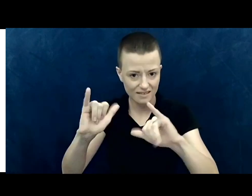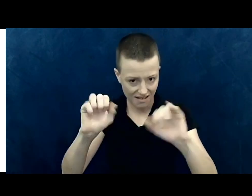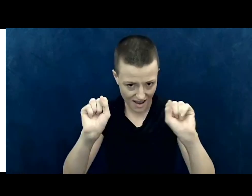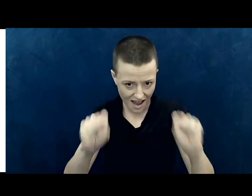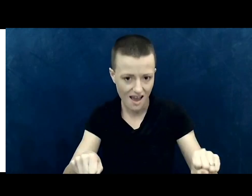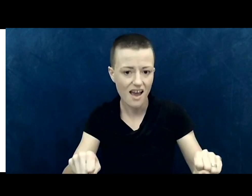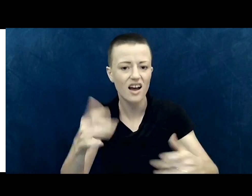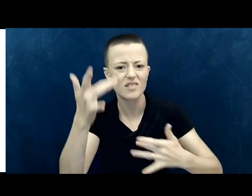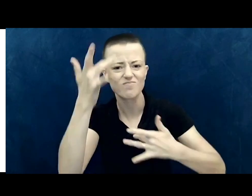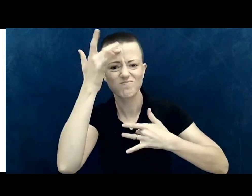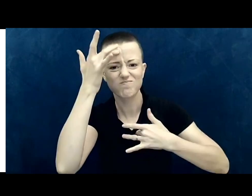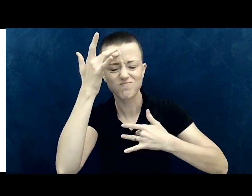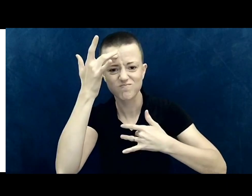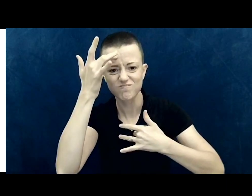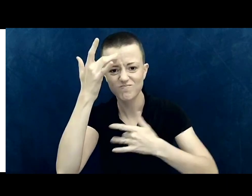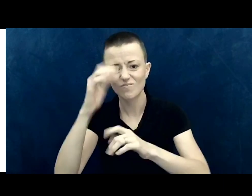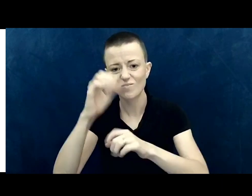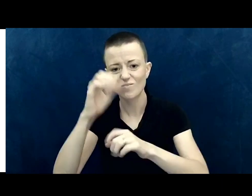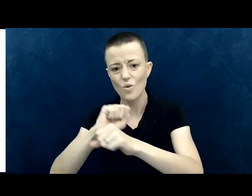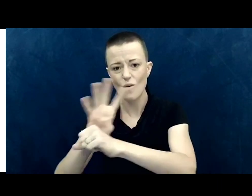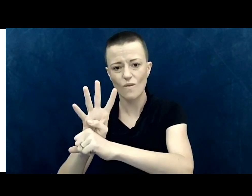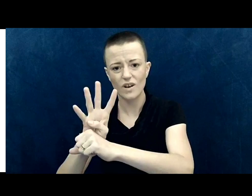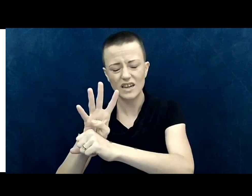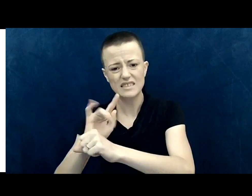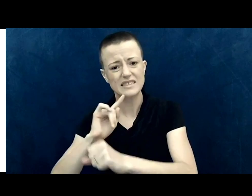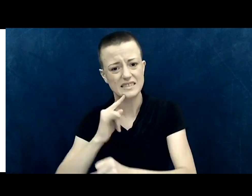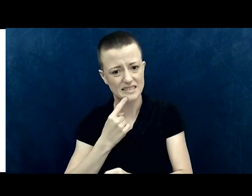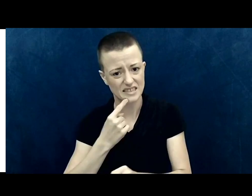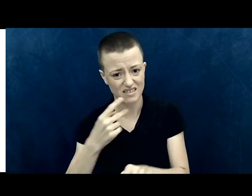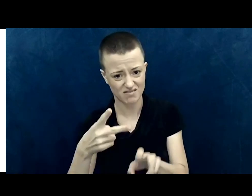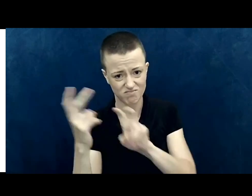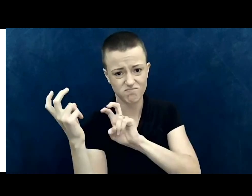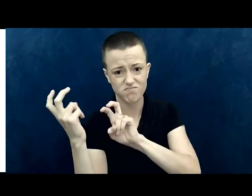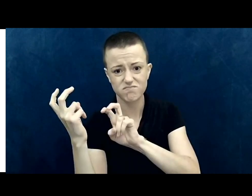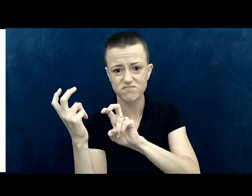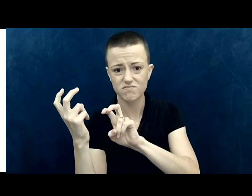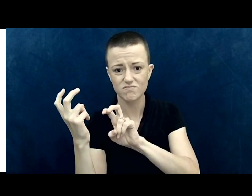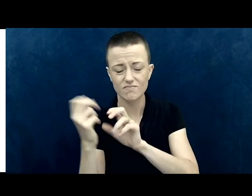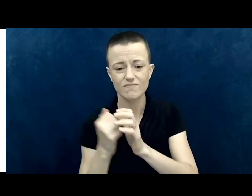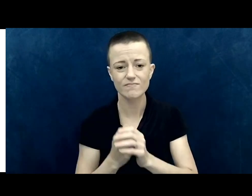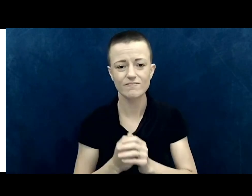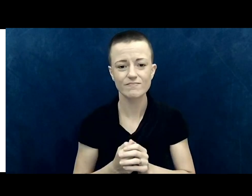can get COVID-19 and they can get very sick and develop severe complications.